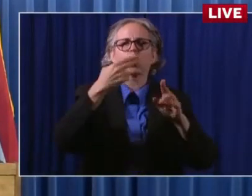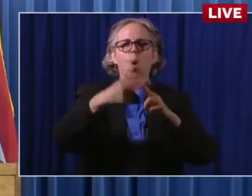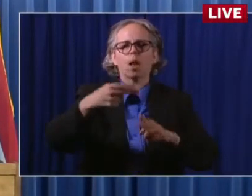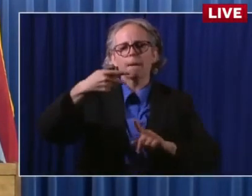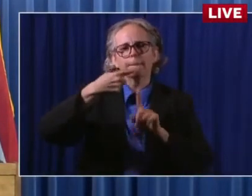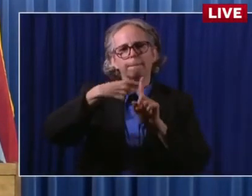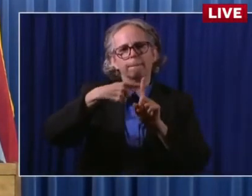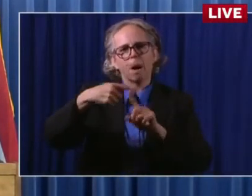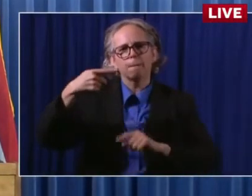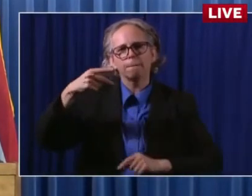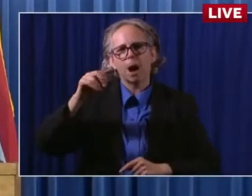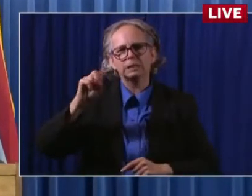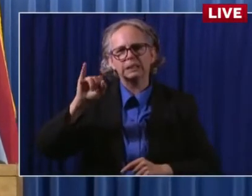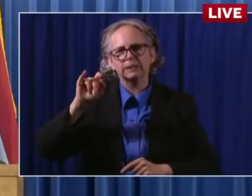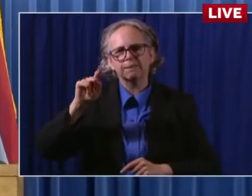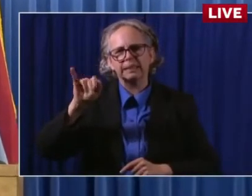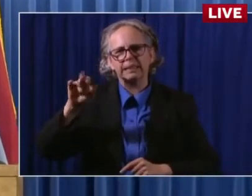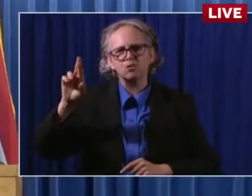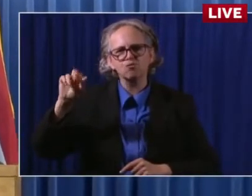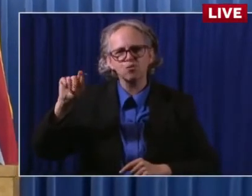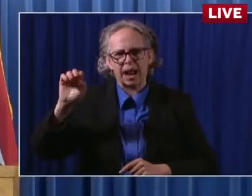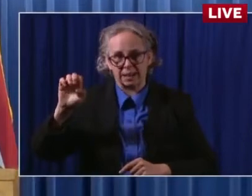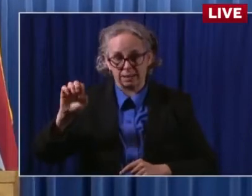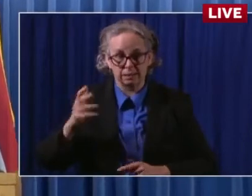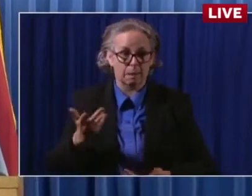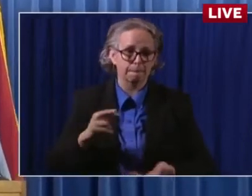LET’S TURN TO THE NEXT SLIDE, POSITIVITY SLIDE.